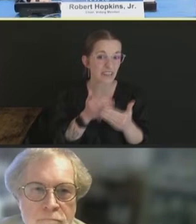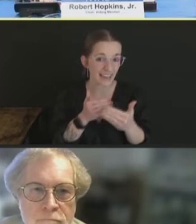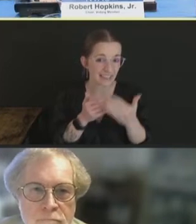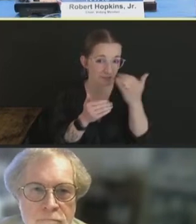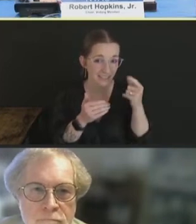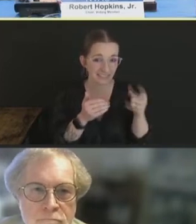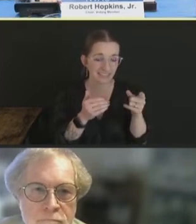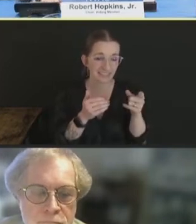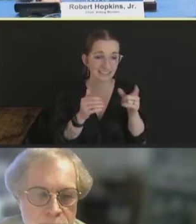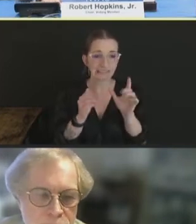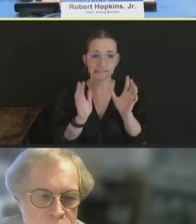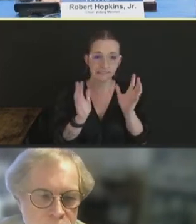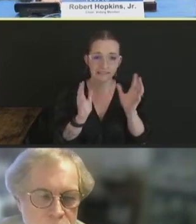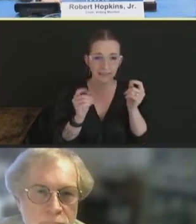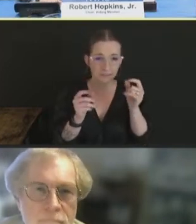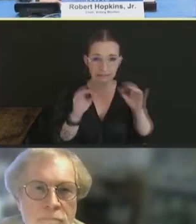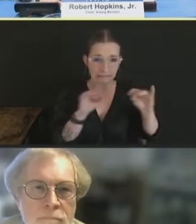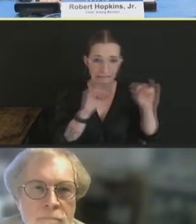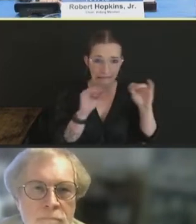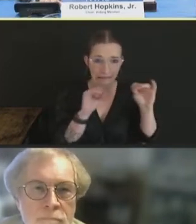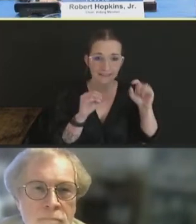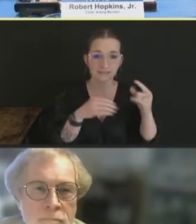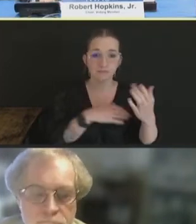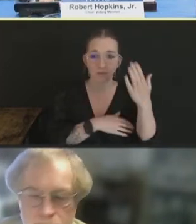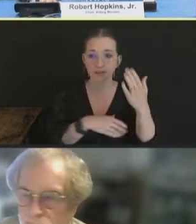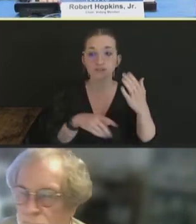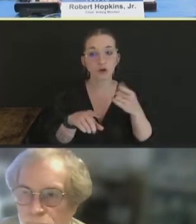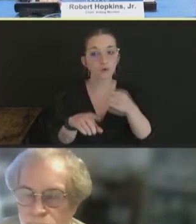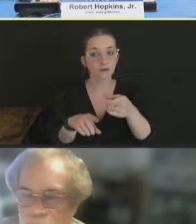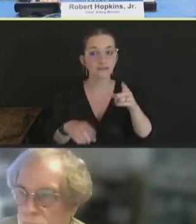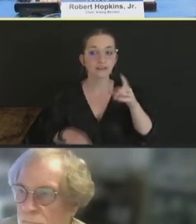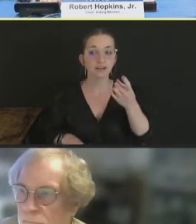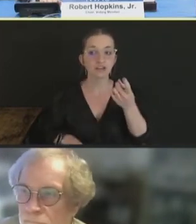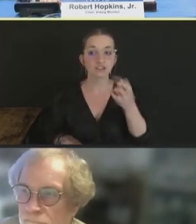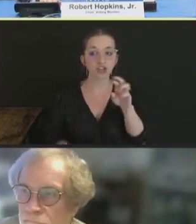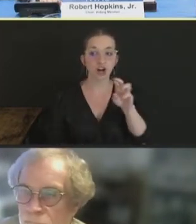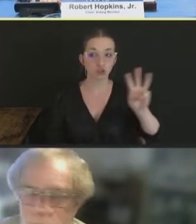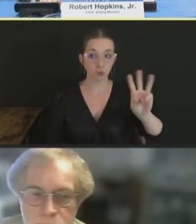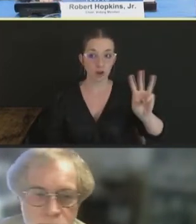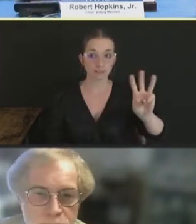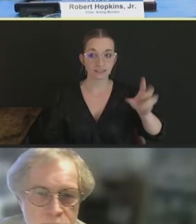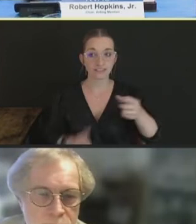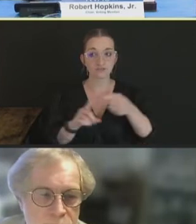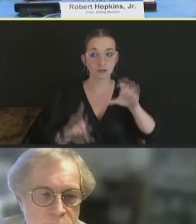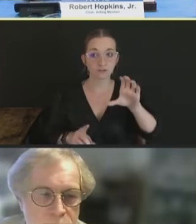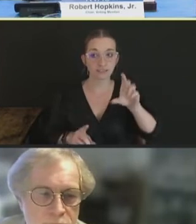Dr. Steven Wassilak from CDC, speaking about global eradication and COVID-19.